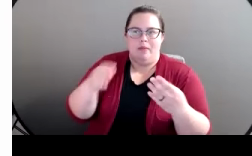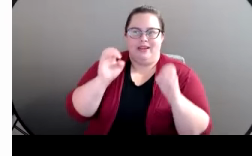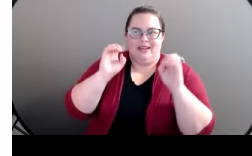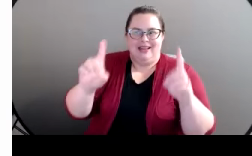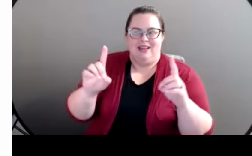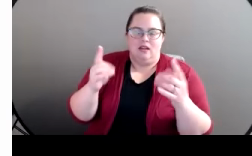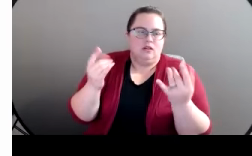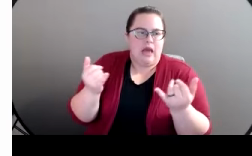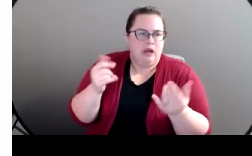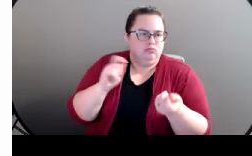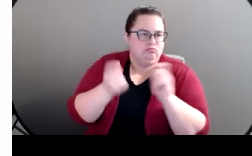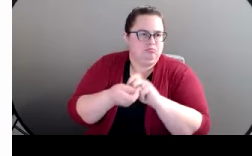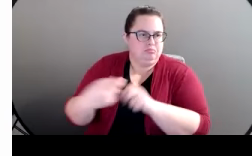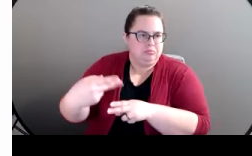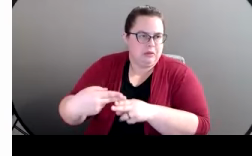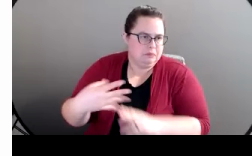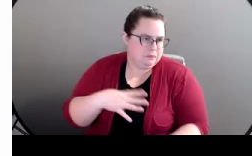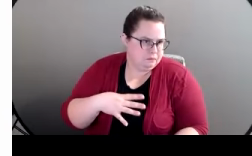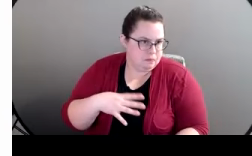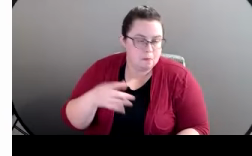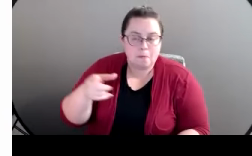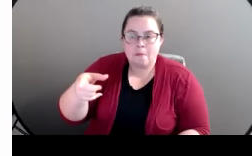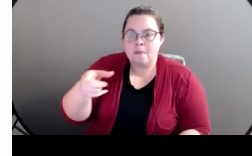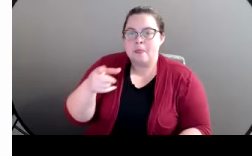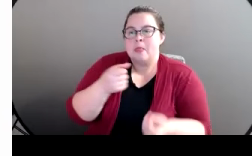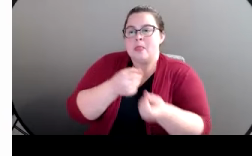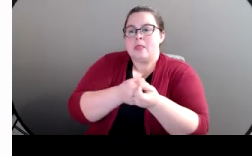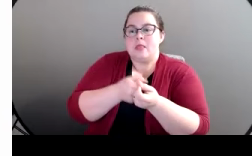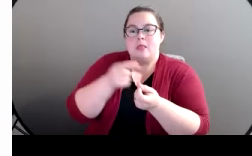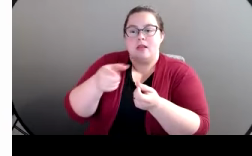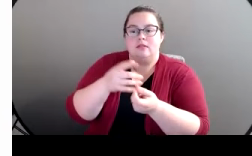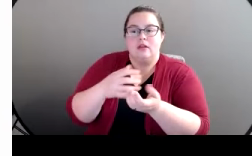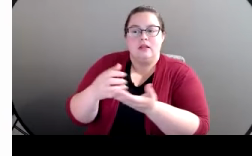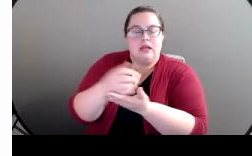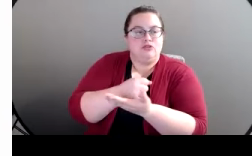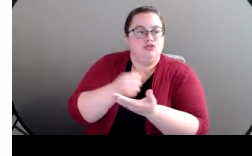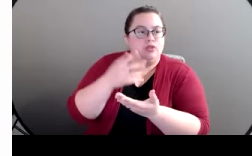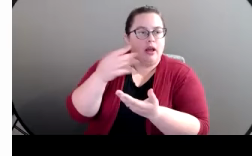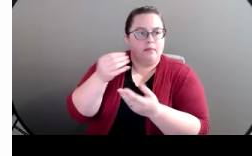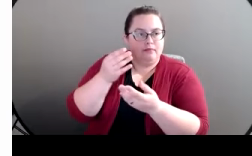But it's supported this collection. And these materials are supported by BC campus.